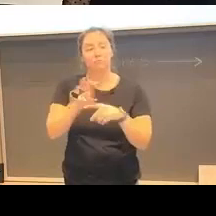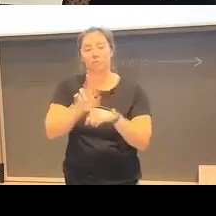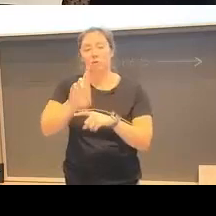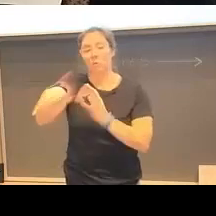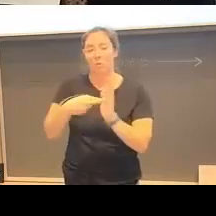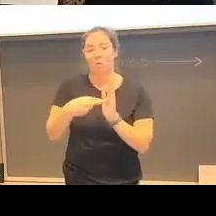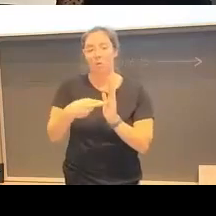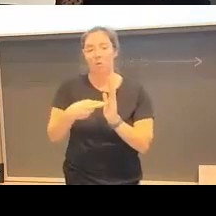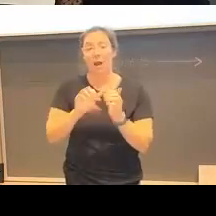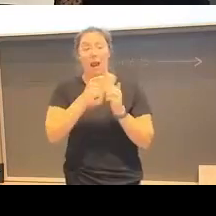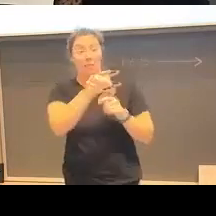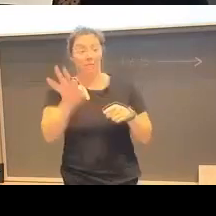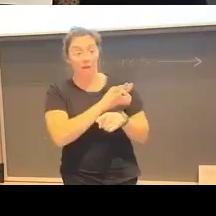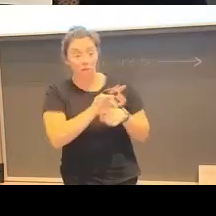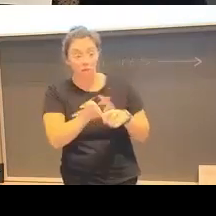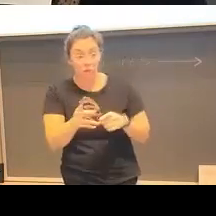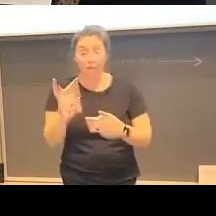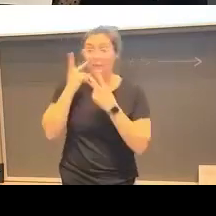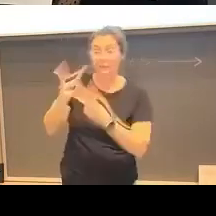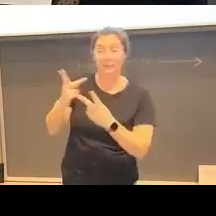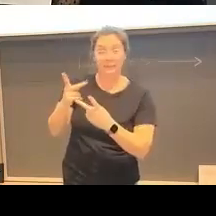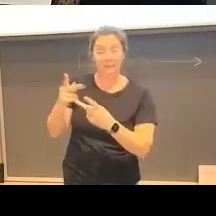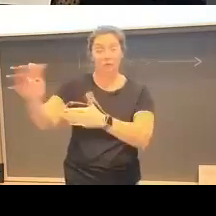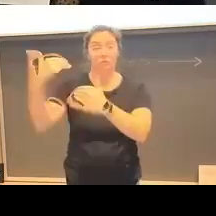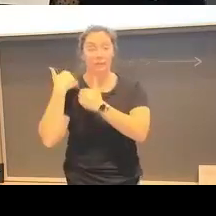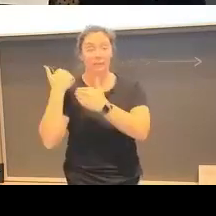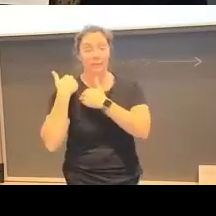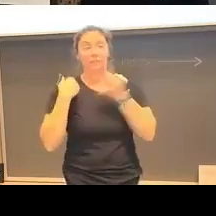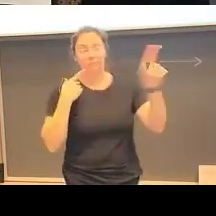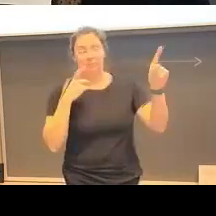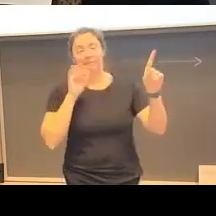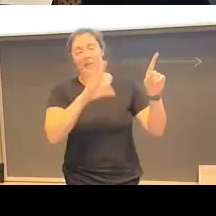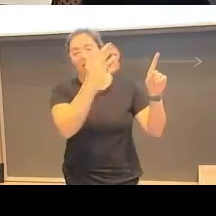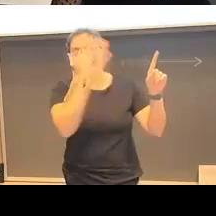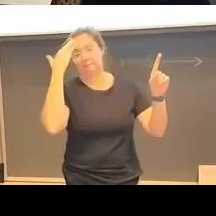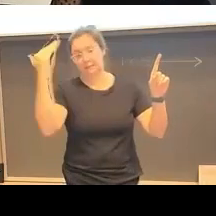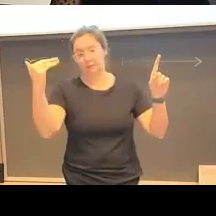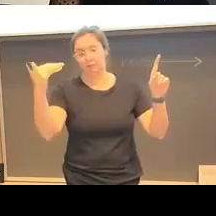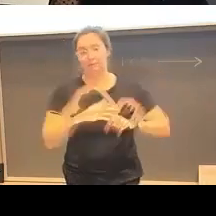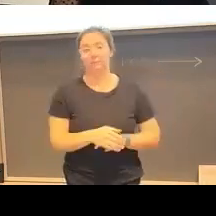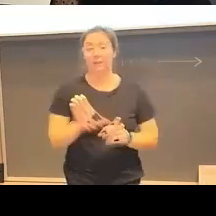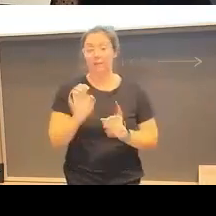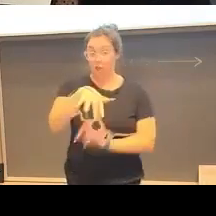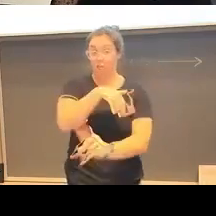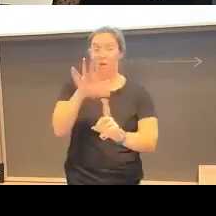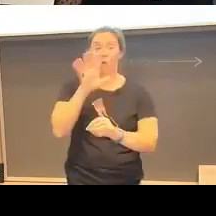as their responsibility what faculty expect of them environment also influences stressors patient